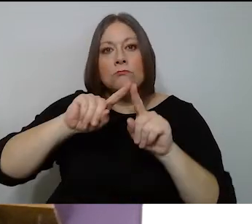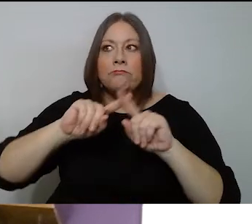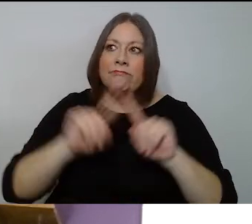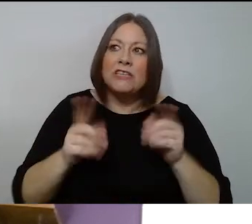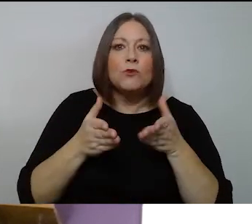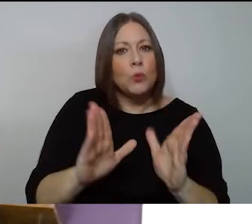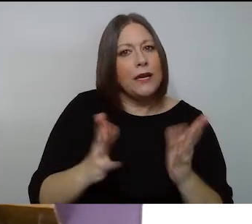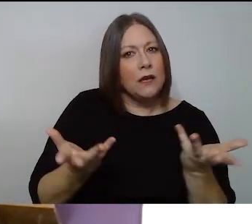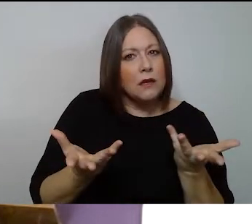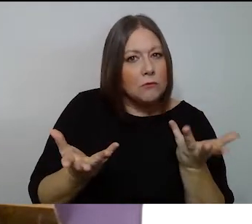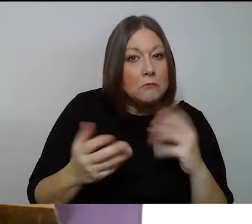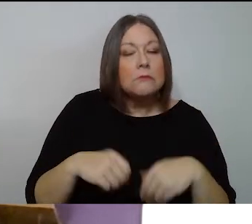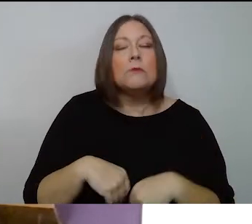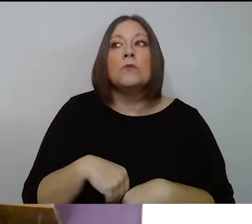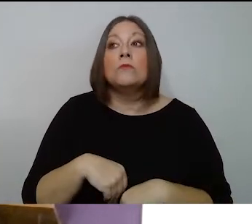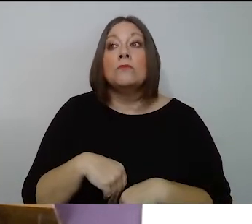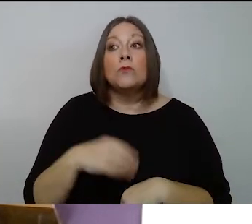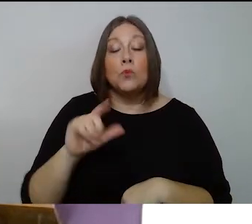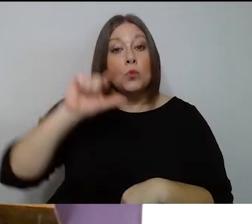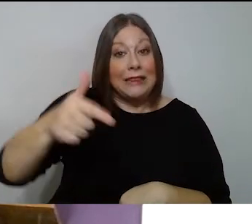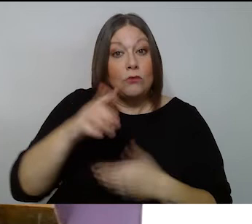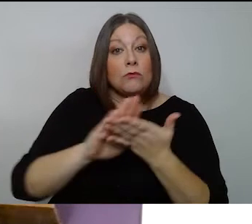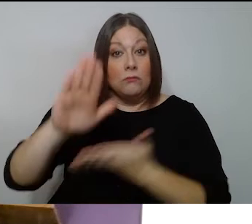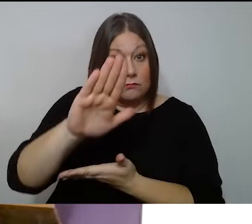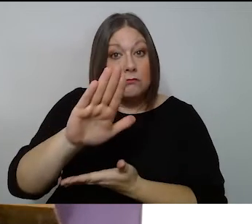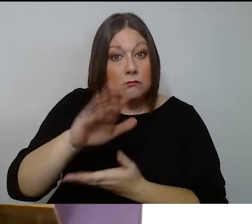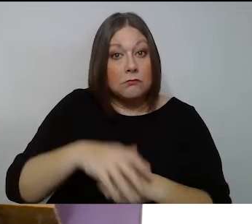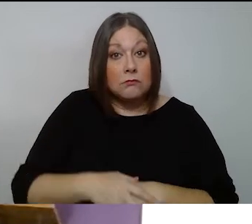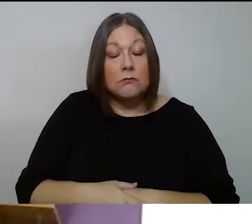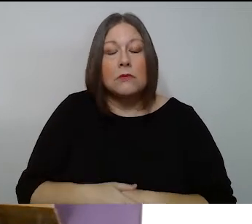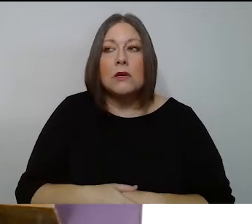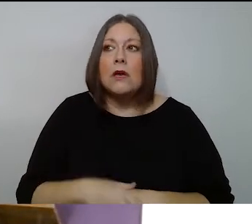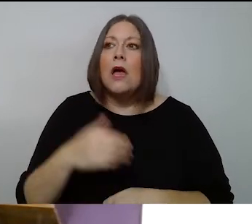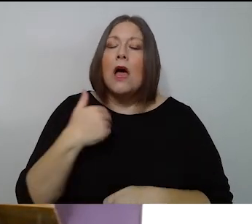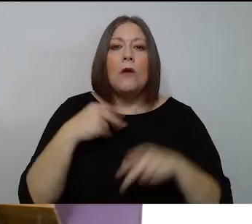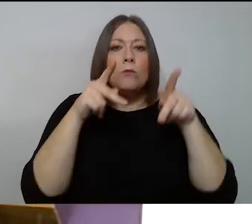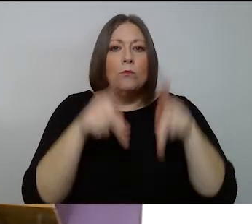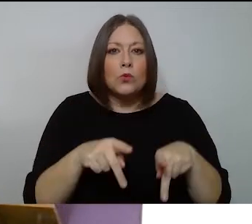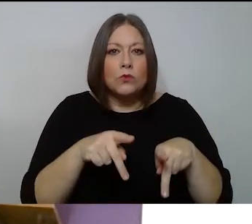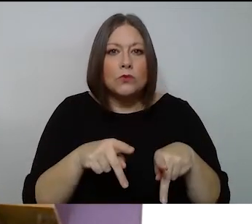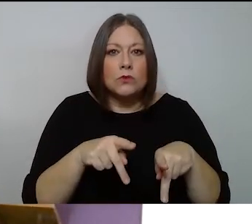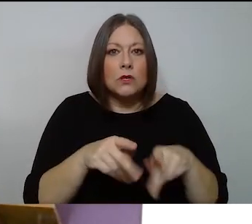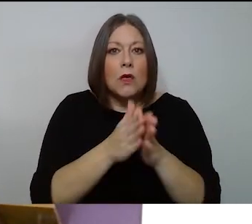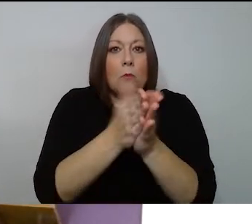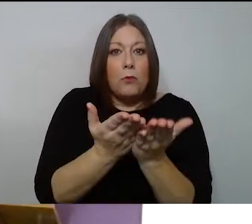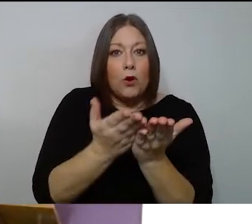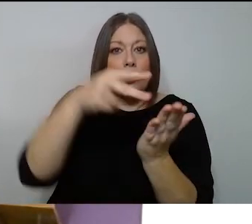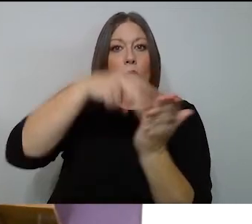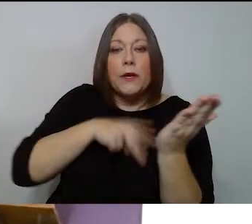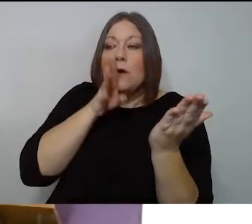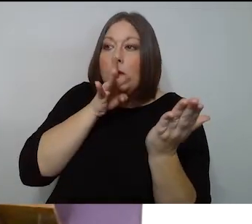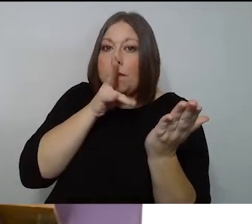getting things done. When I was in college they had individuals who read my textbooks, recorded them